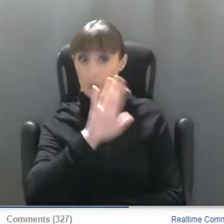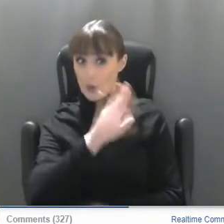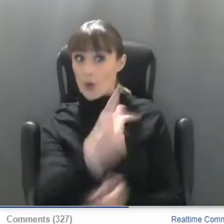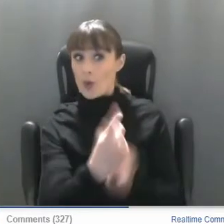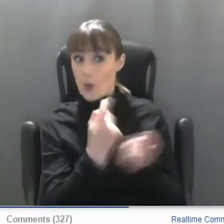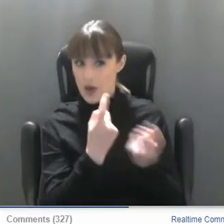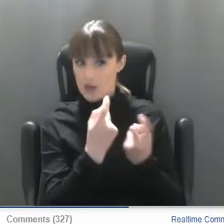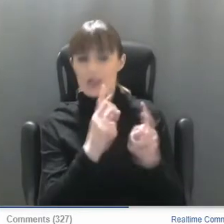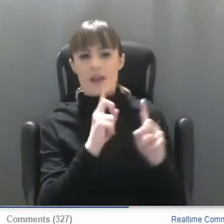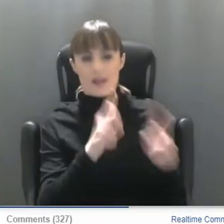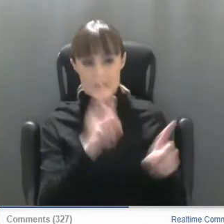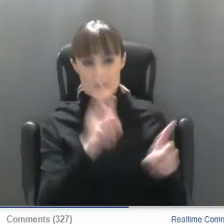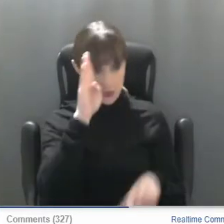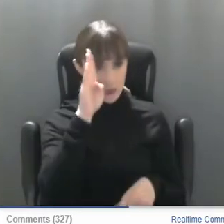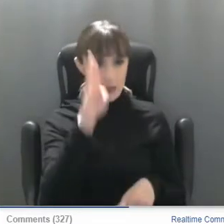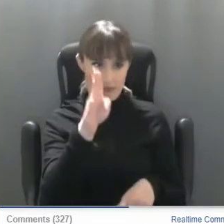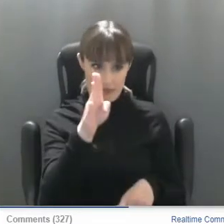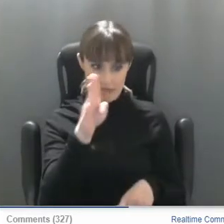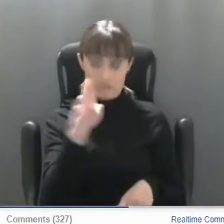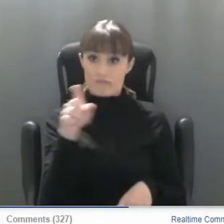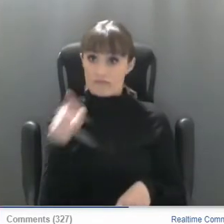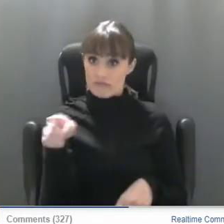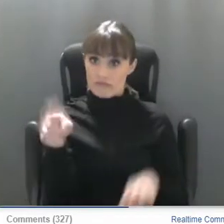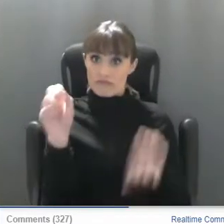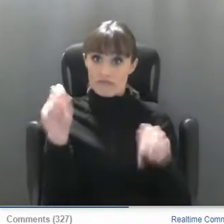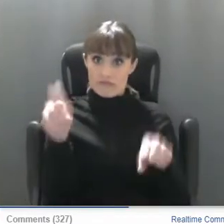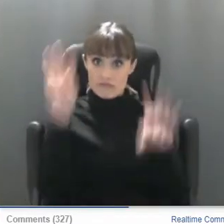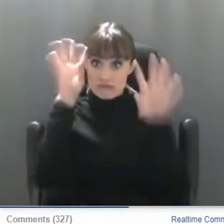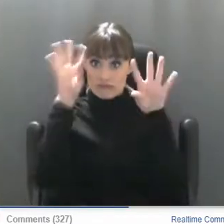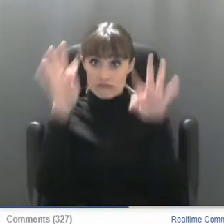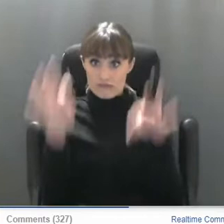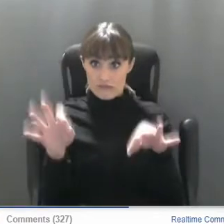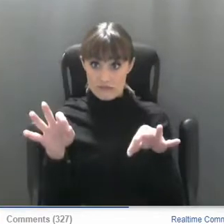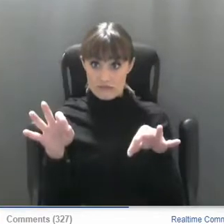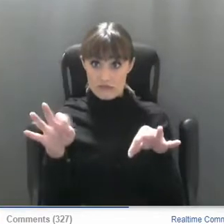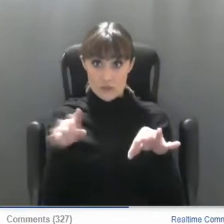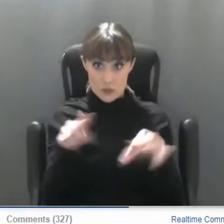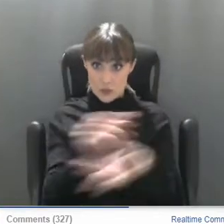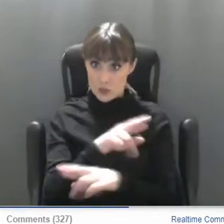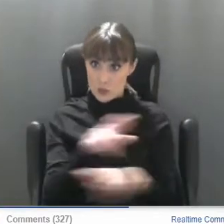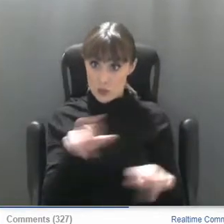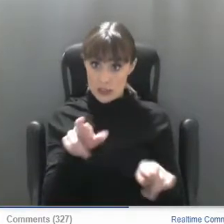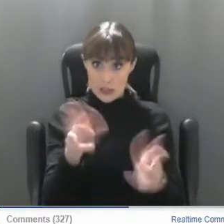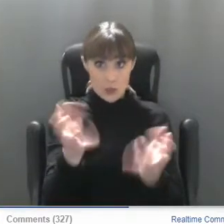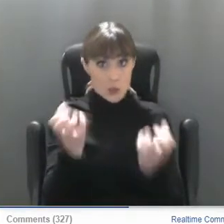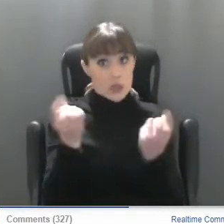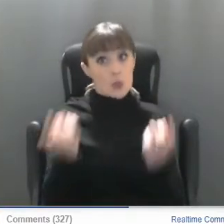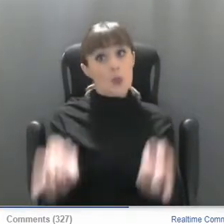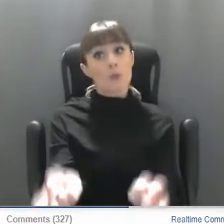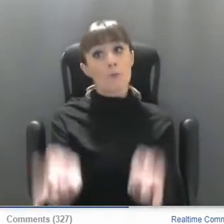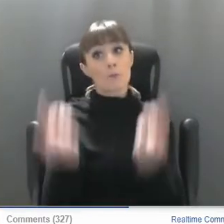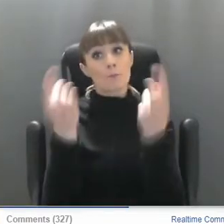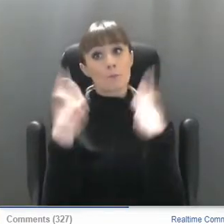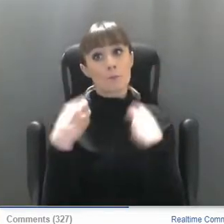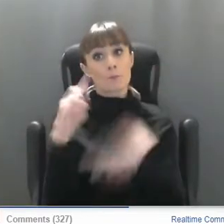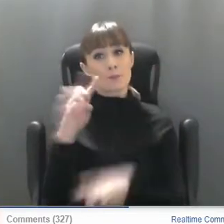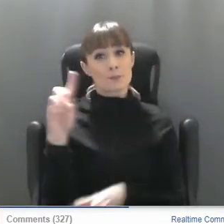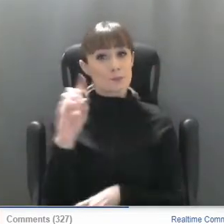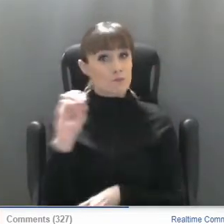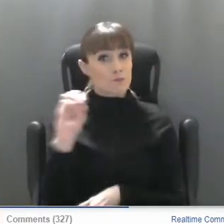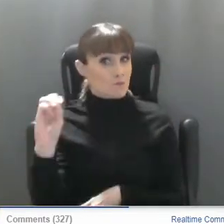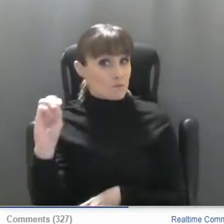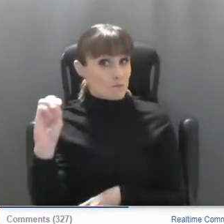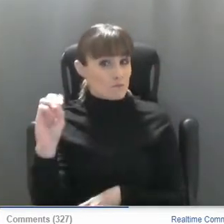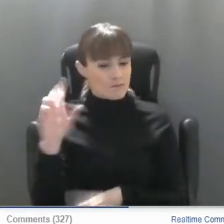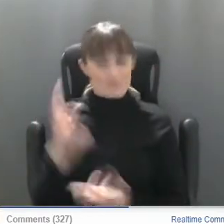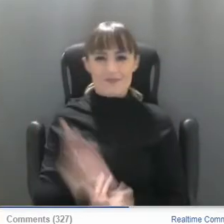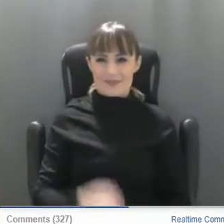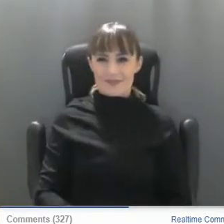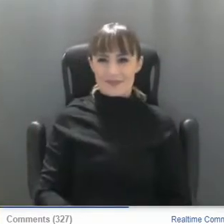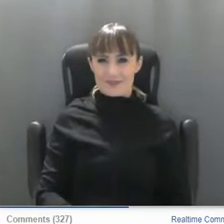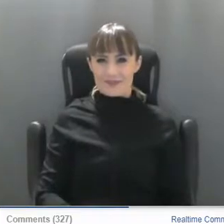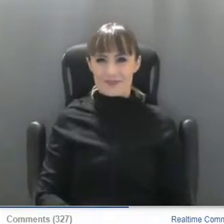decisions if you are ready to head out- to the zoo! Oh, so glad you guys are here today.